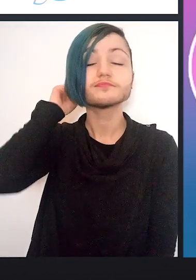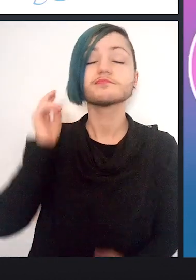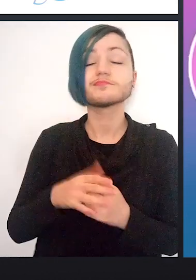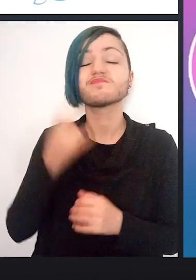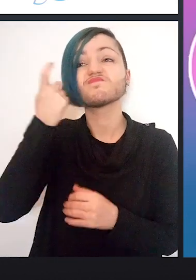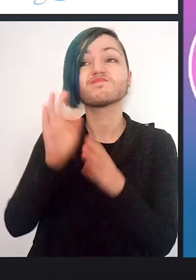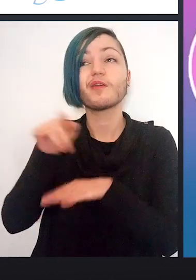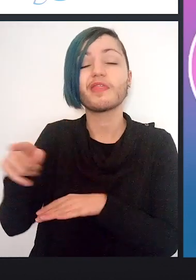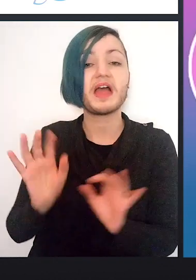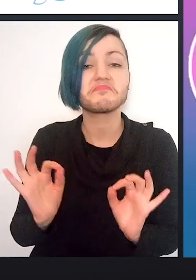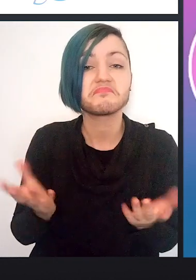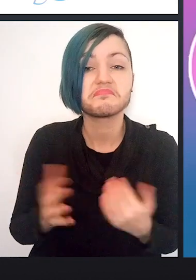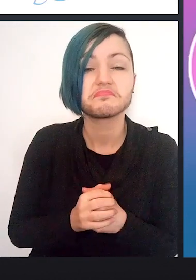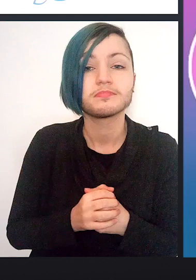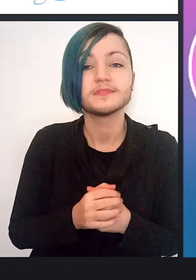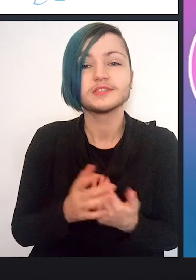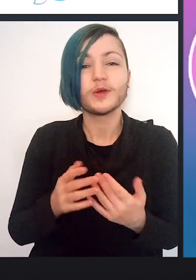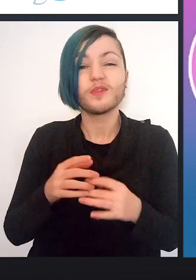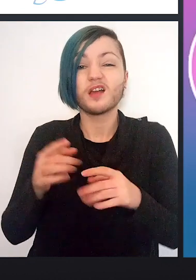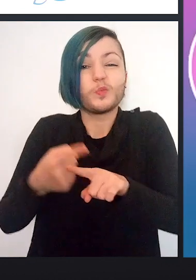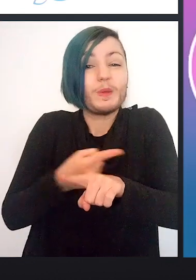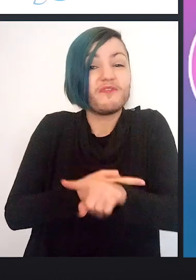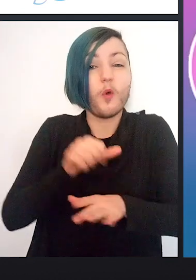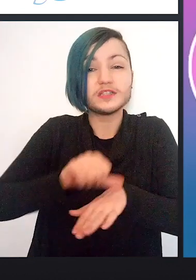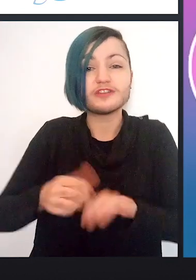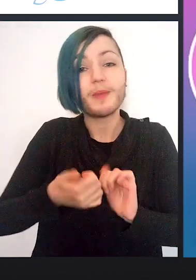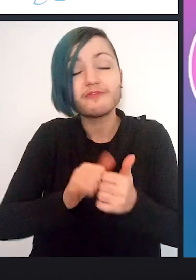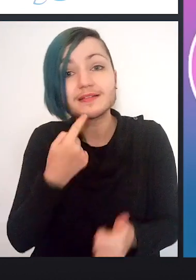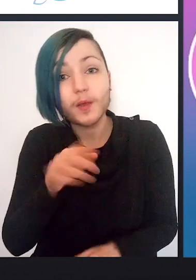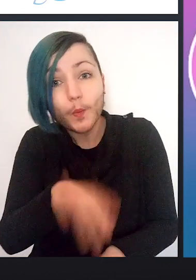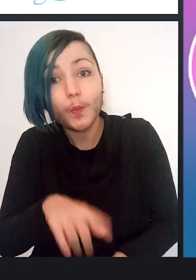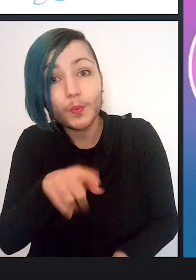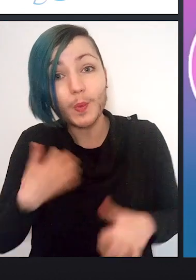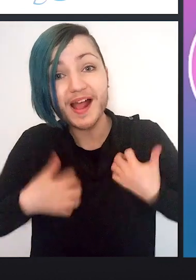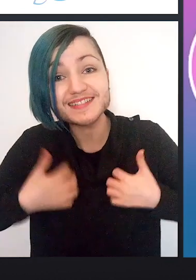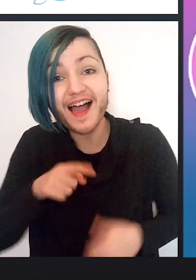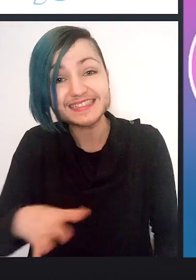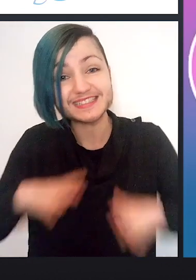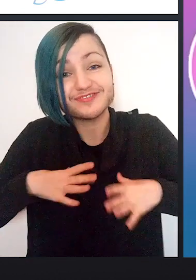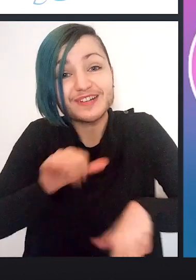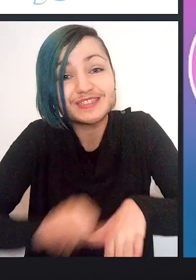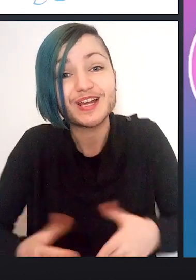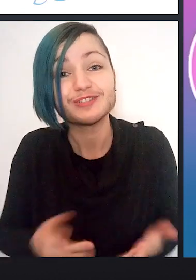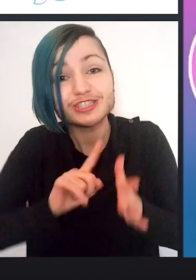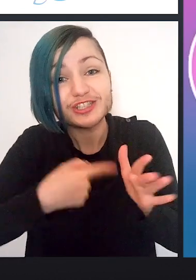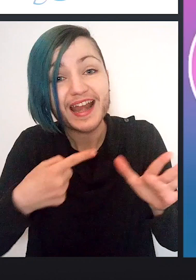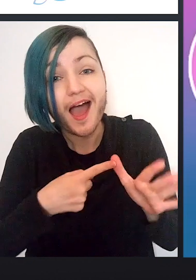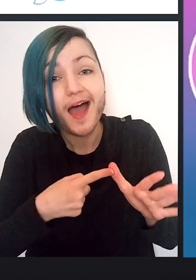And I can remember all my friends a week before the surgery saying "Aren't you getting really excited, Jenny Anne?"